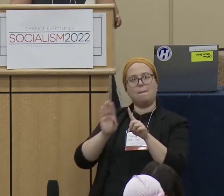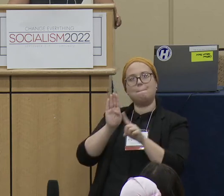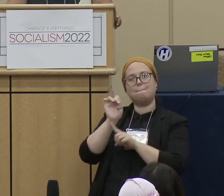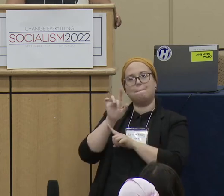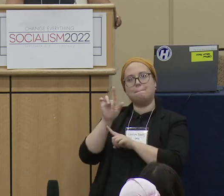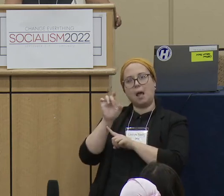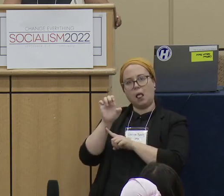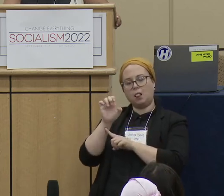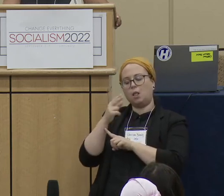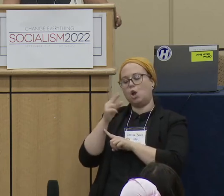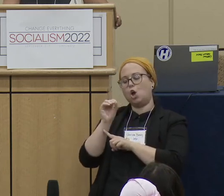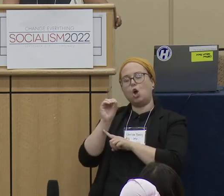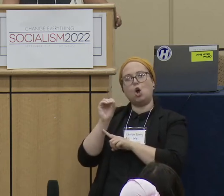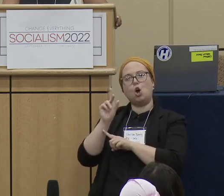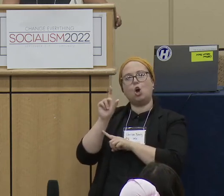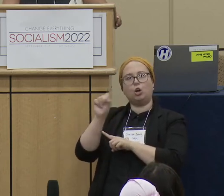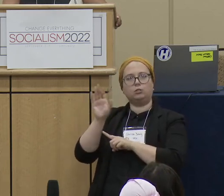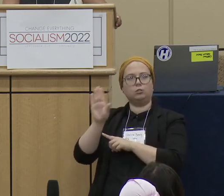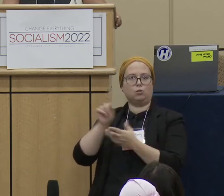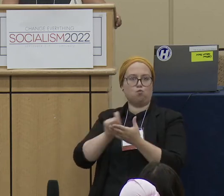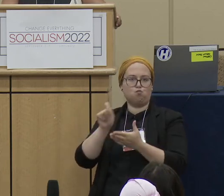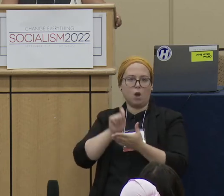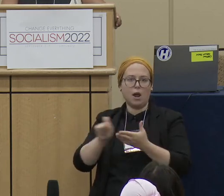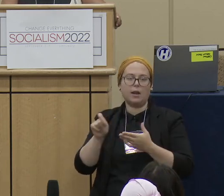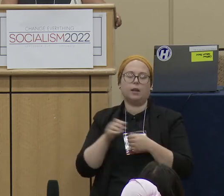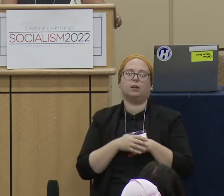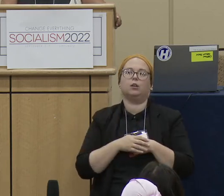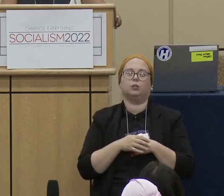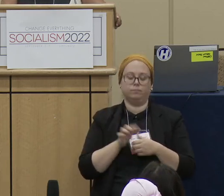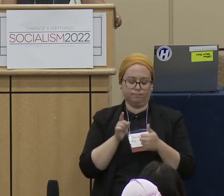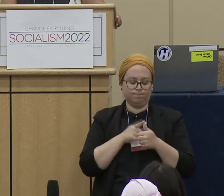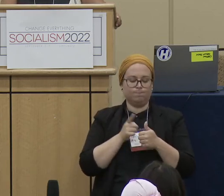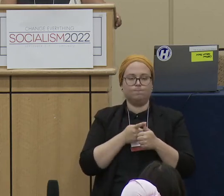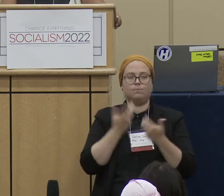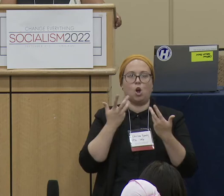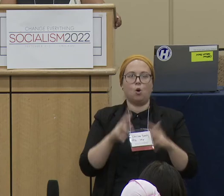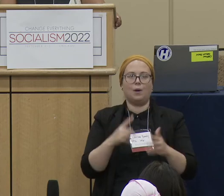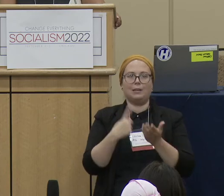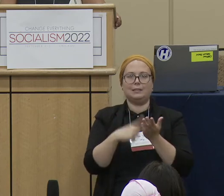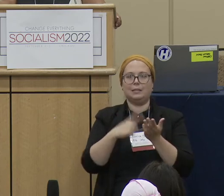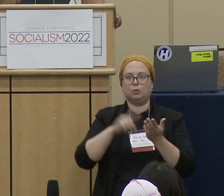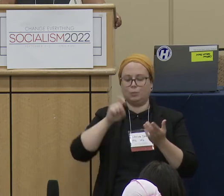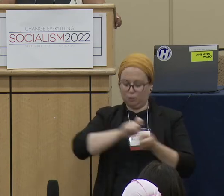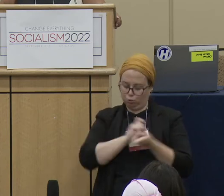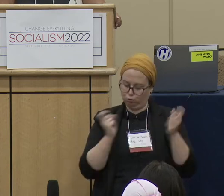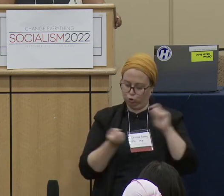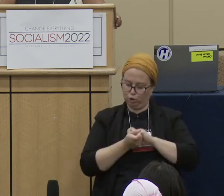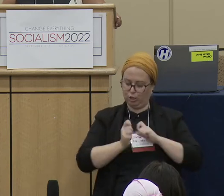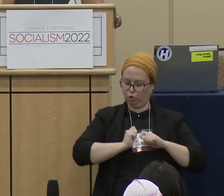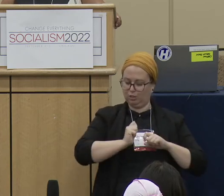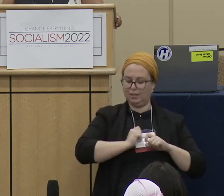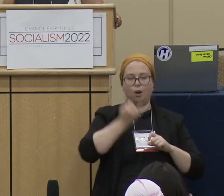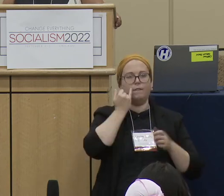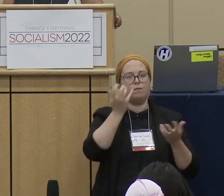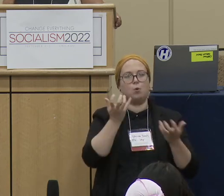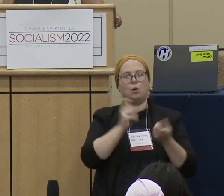from Bell Hooks ' writings, and I think they are relative to us today. One I already alluded to. We have to transform